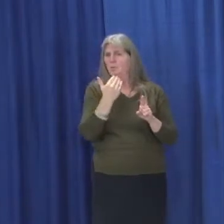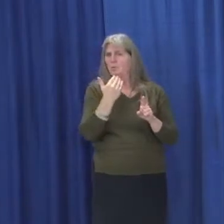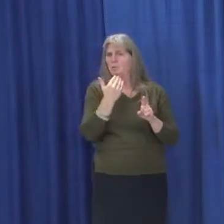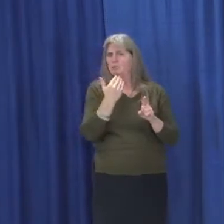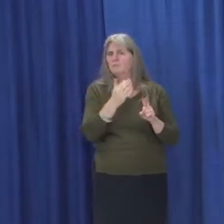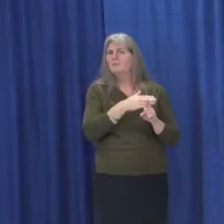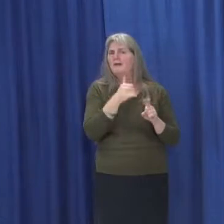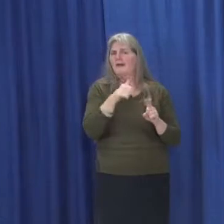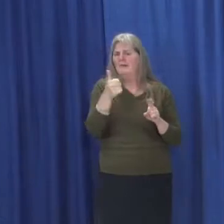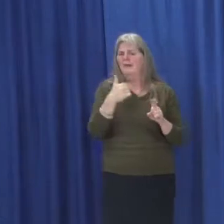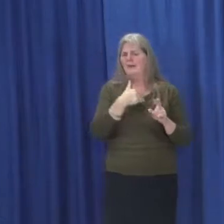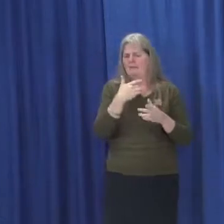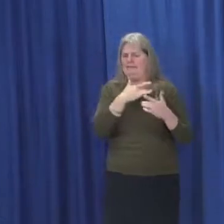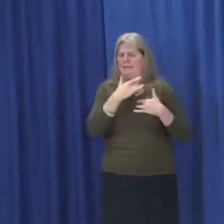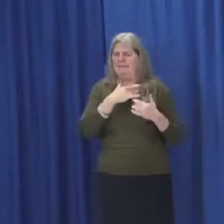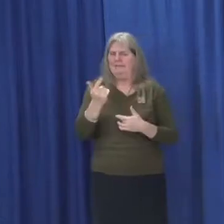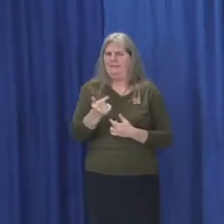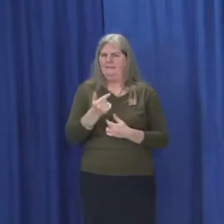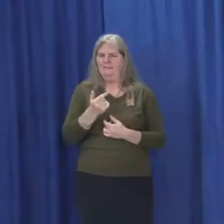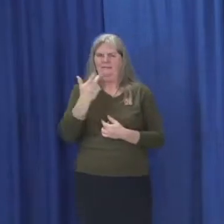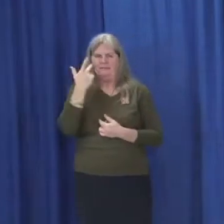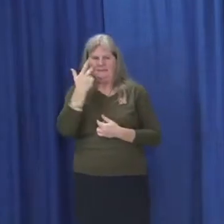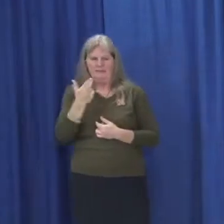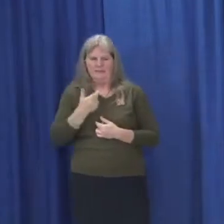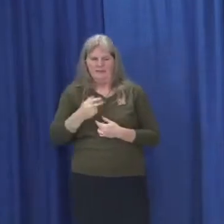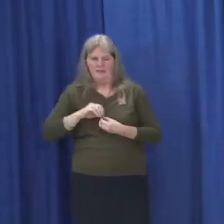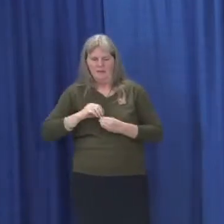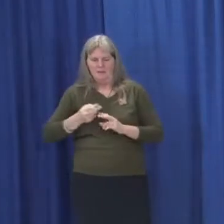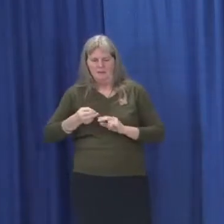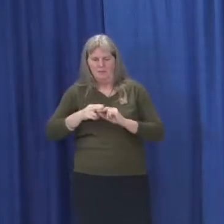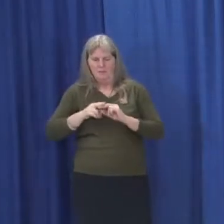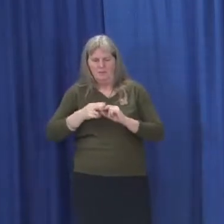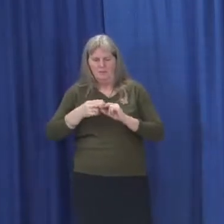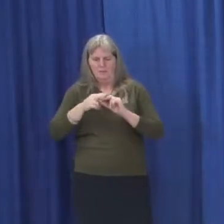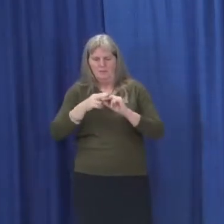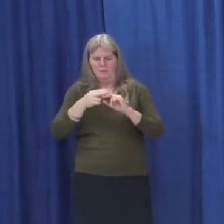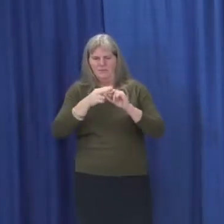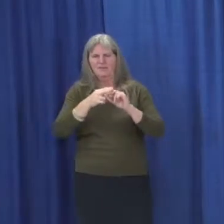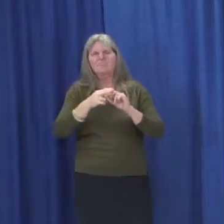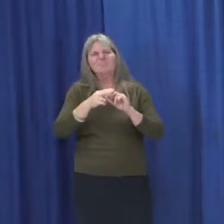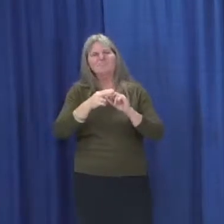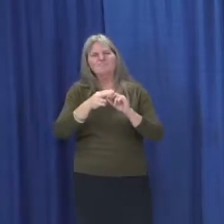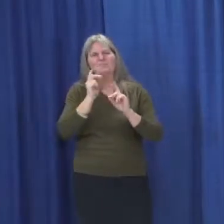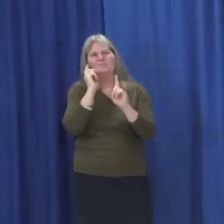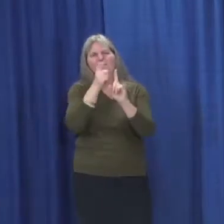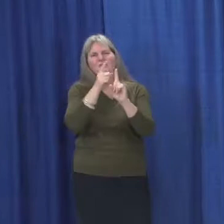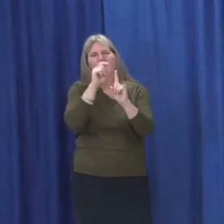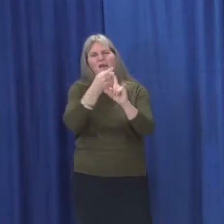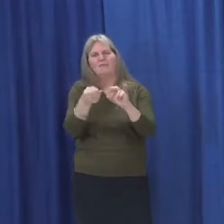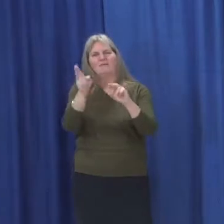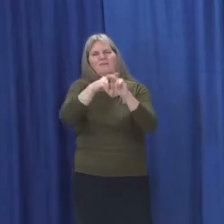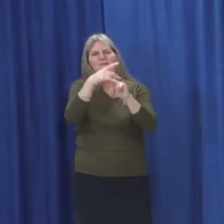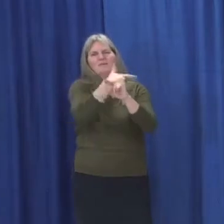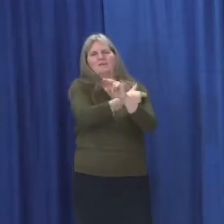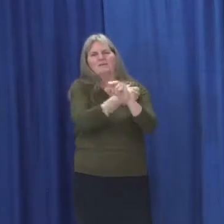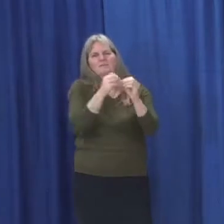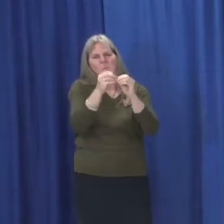situation. We got a slow steady rise and a need to increase vaccination rates.